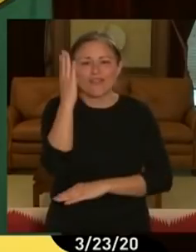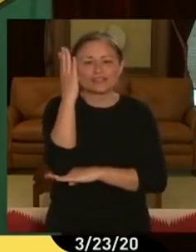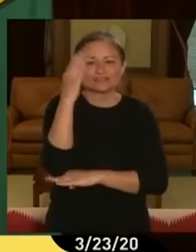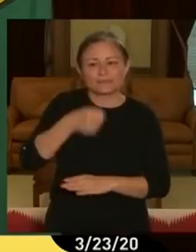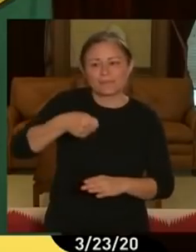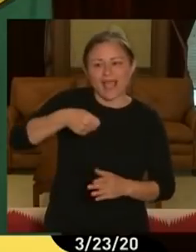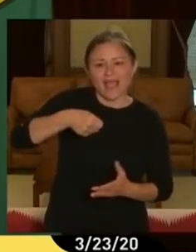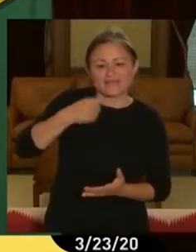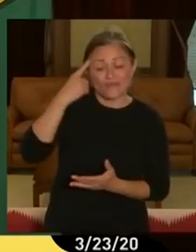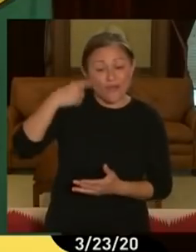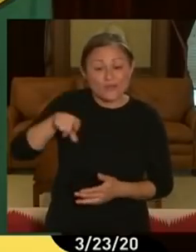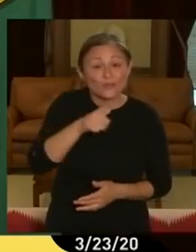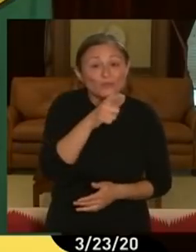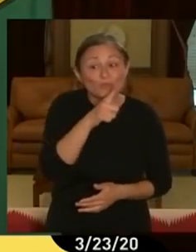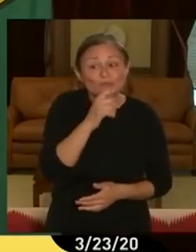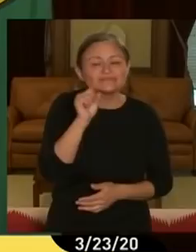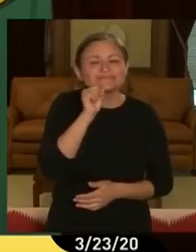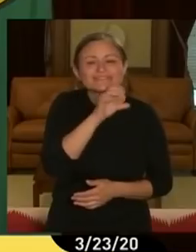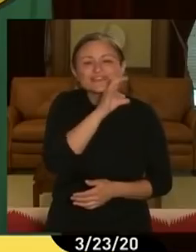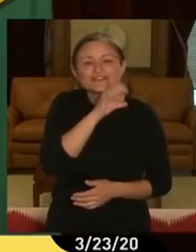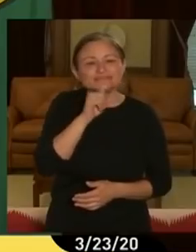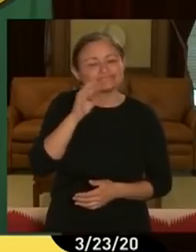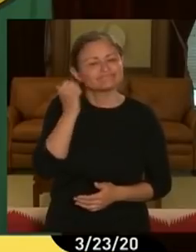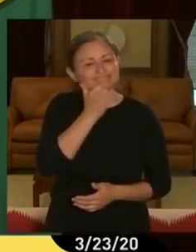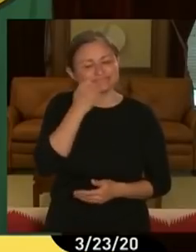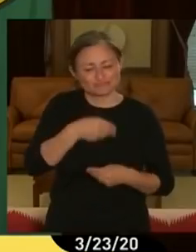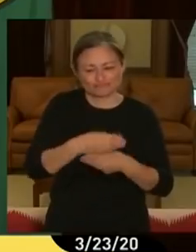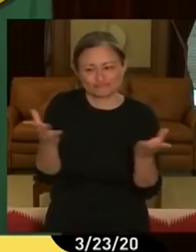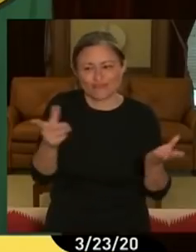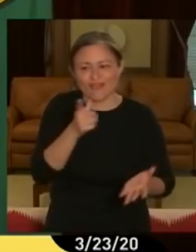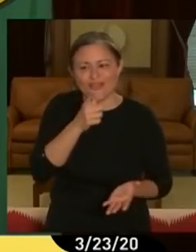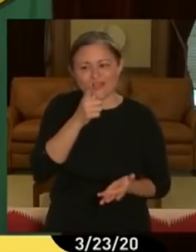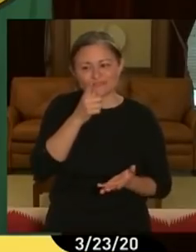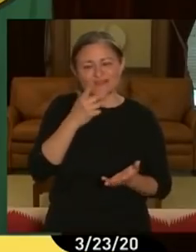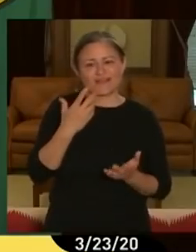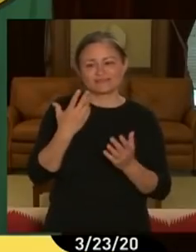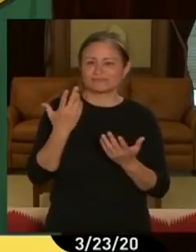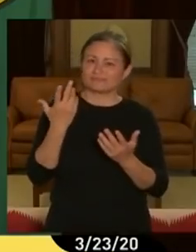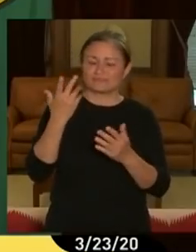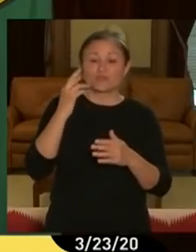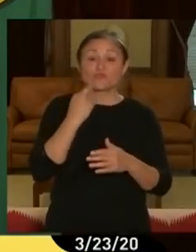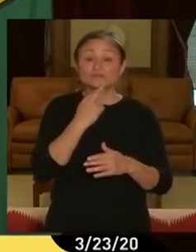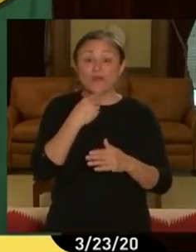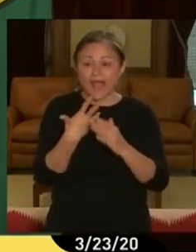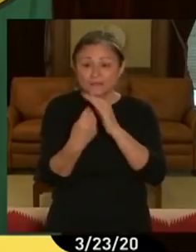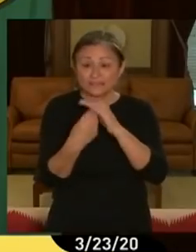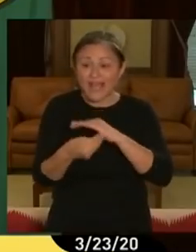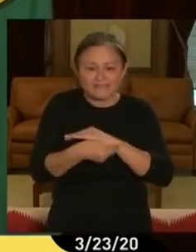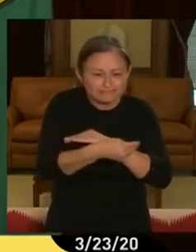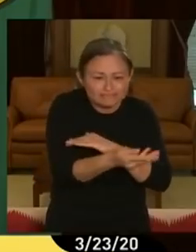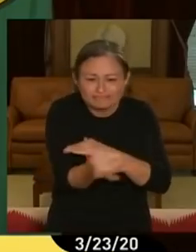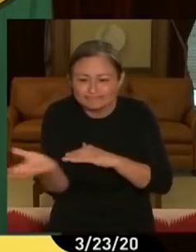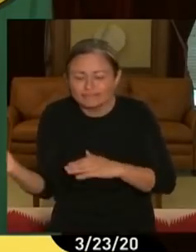WITH THIS CRISIS. BUT HE IS NOW SERVING FREE BROWN BAG LUNCHES THAT SENIORS COULD PICK UP DAILY OUTSIDE HER